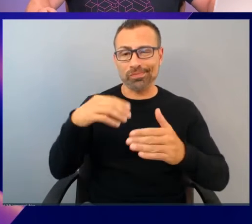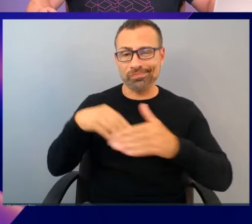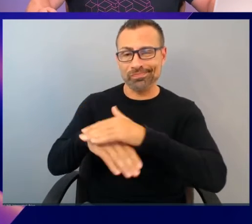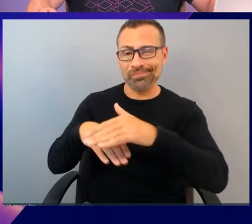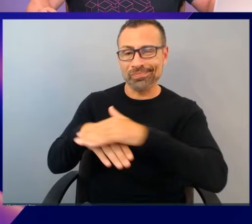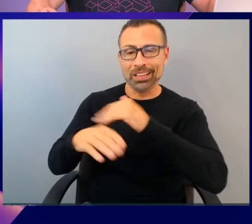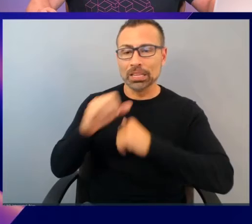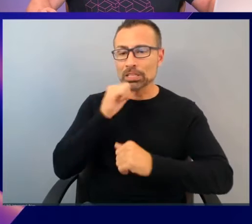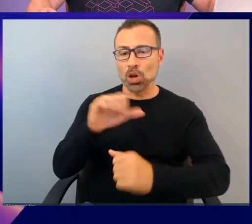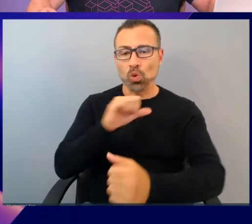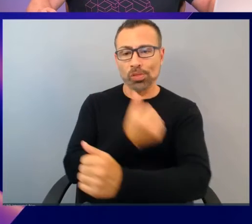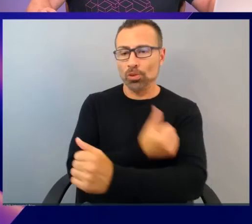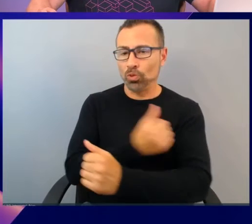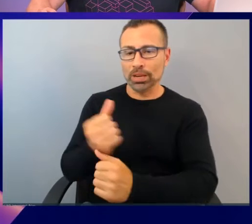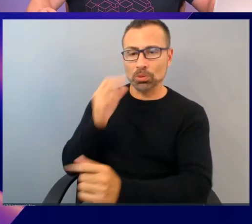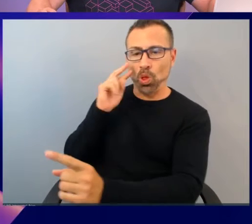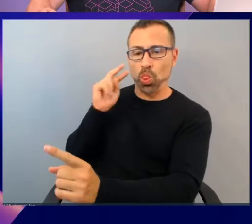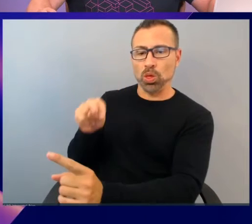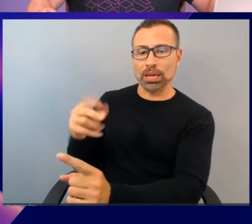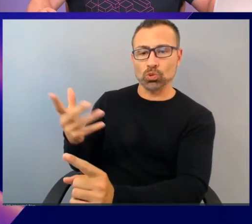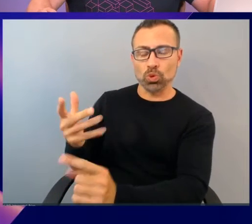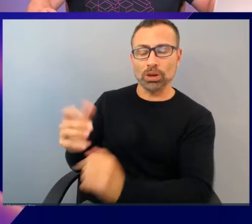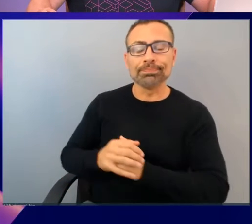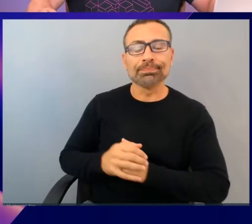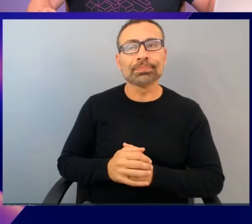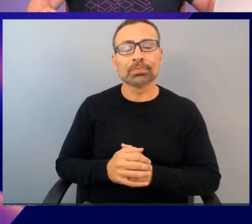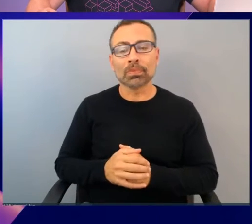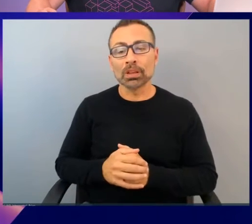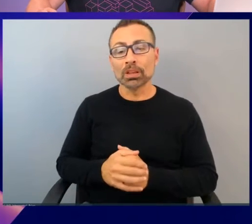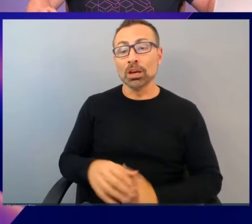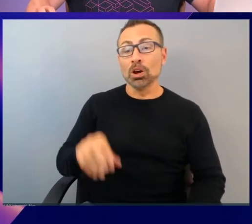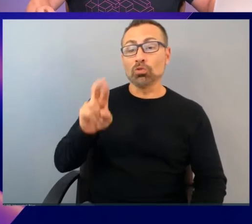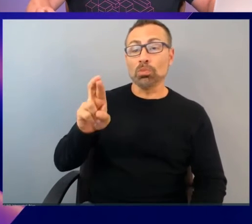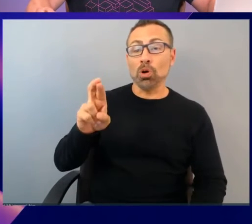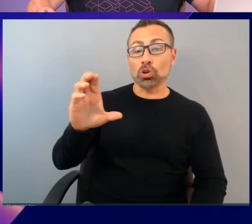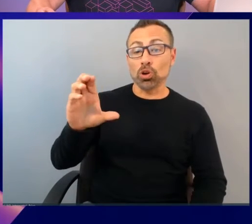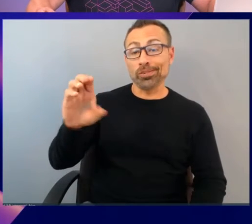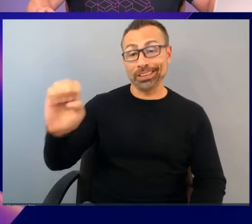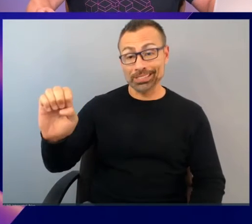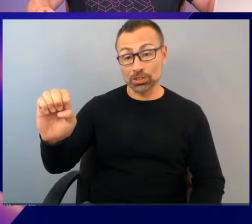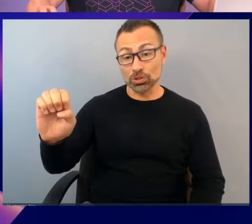is basically remote-code execution using SSM. [Mohammed] Okay.